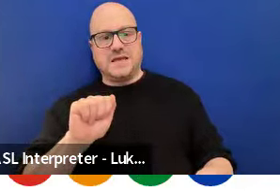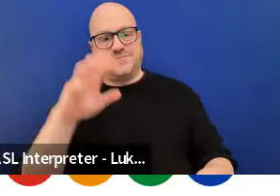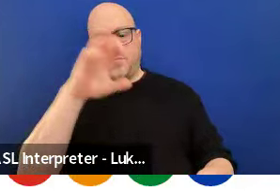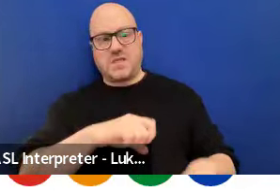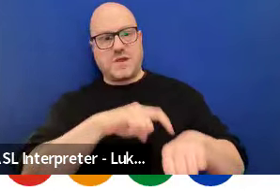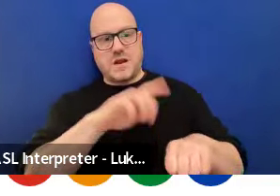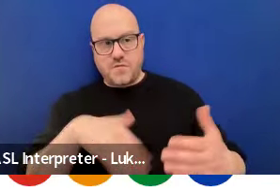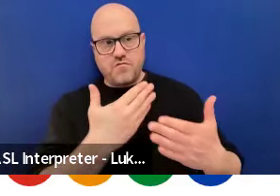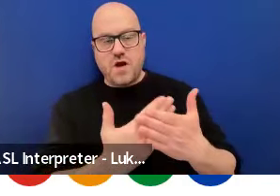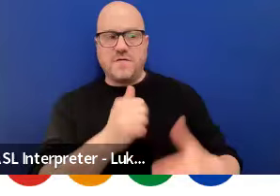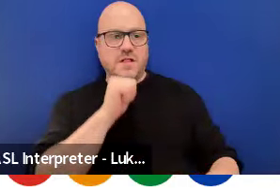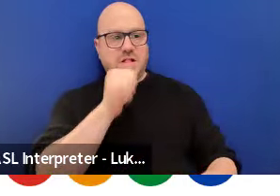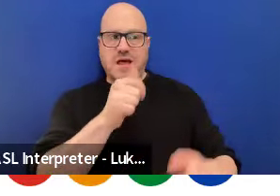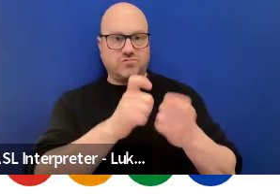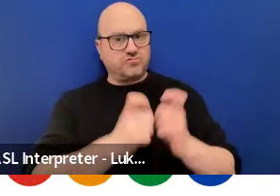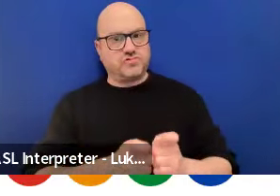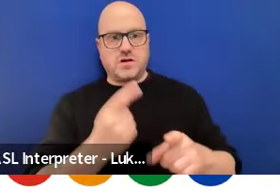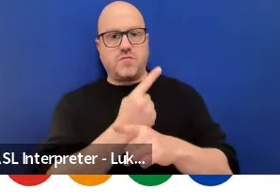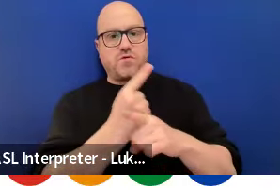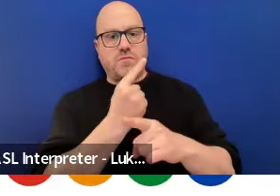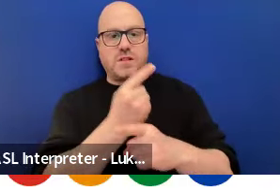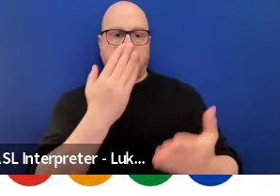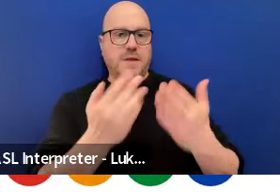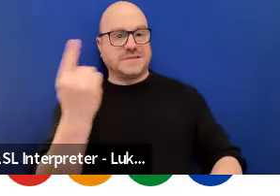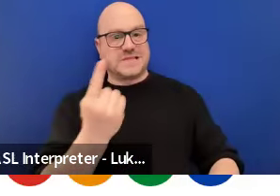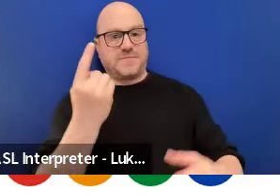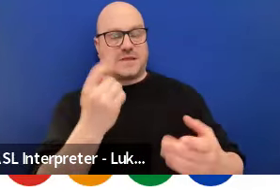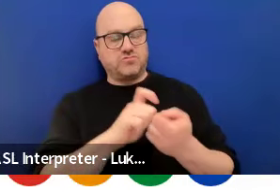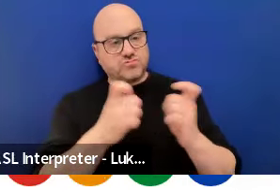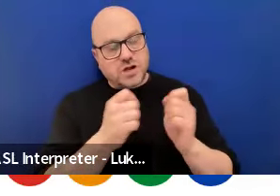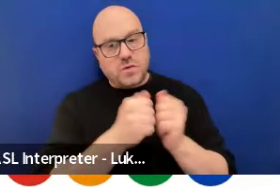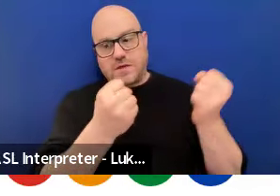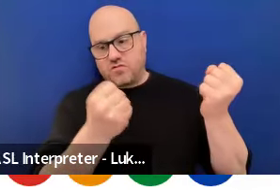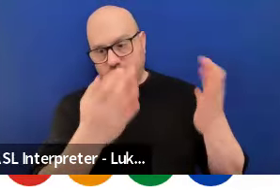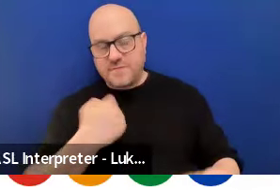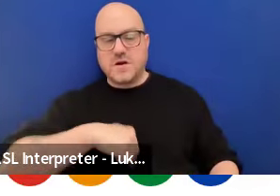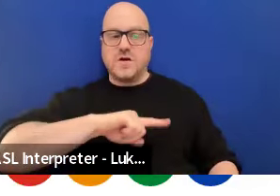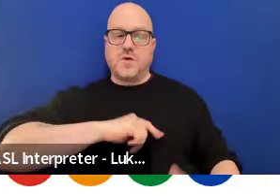COUPLE OF TIMES. PARTICULARLY, CONCERNS ABOUT ETAs AND THEM NOT GETTING ADJUSTED